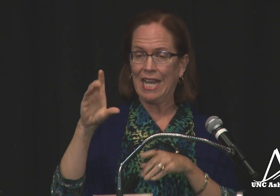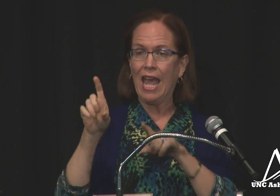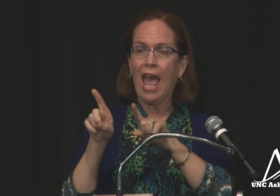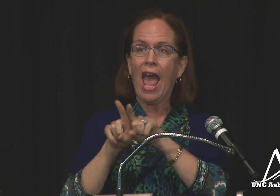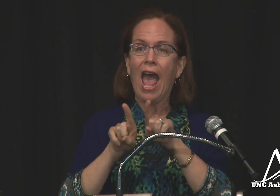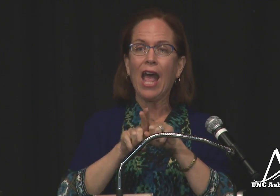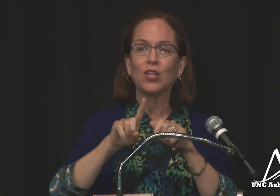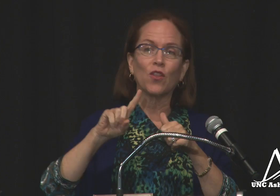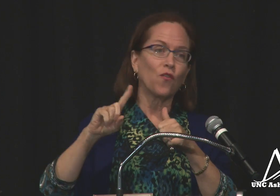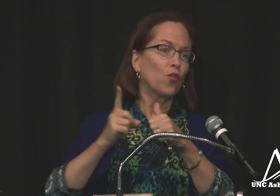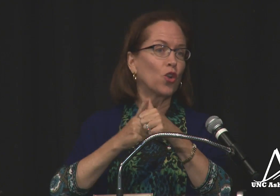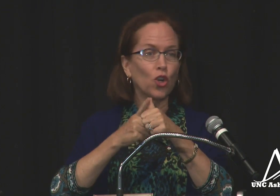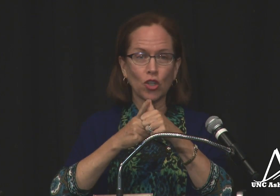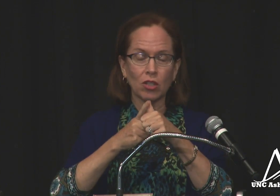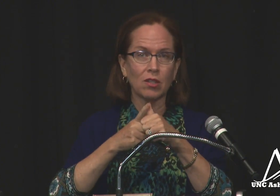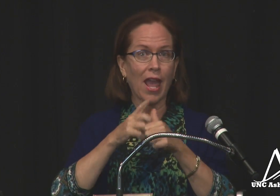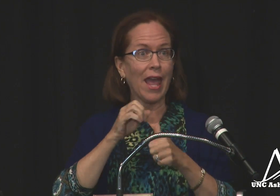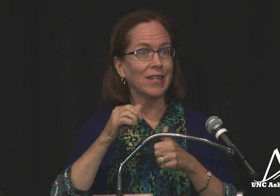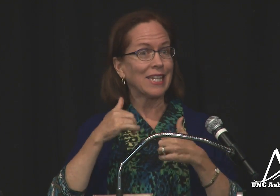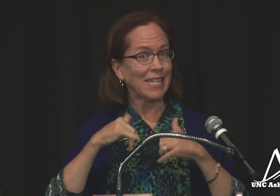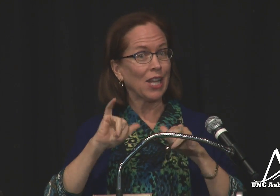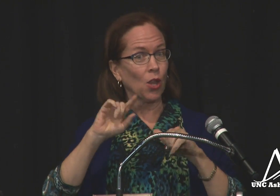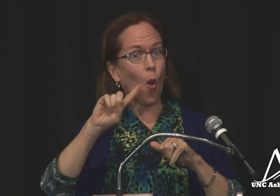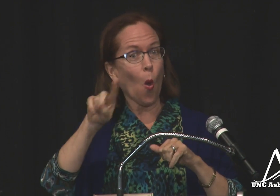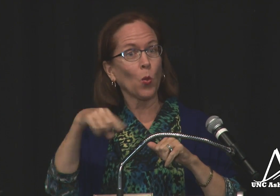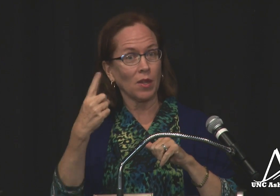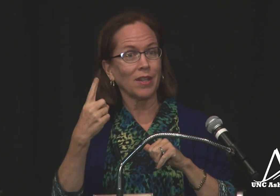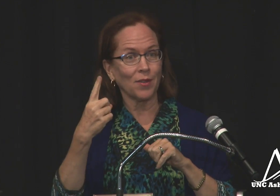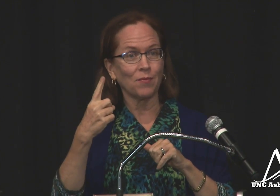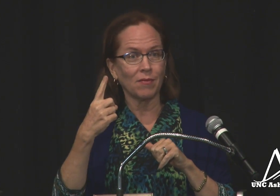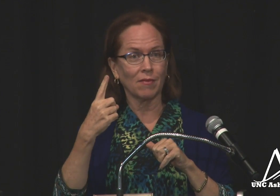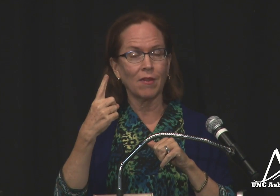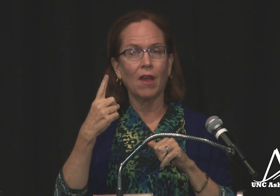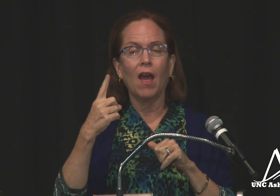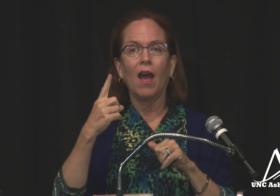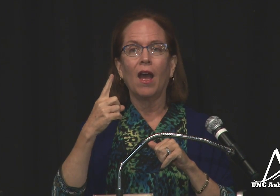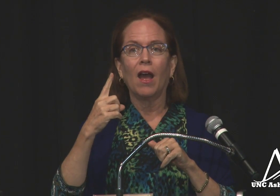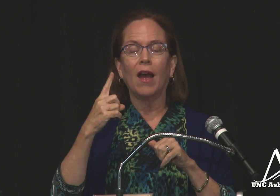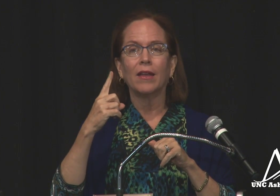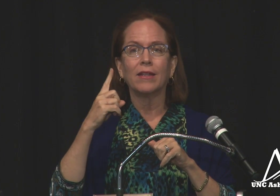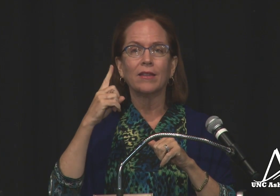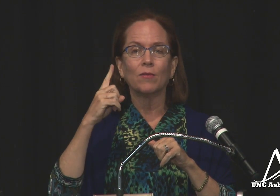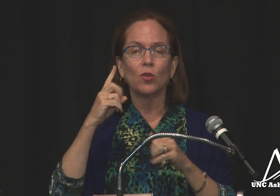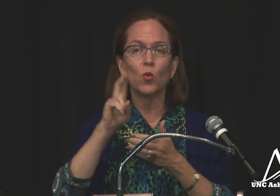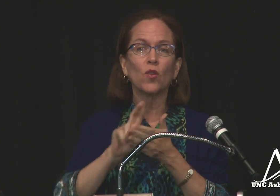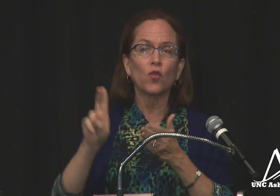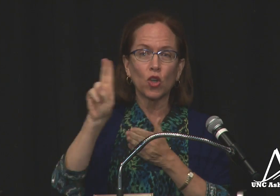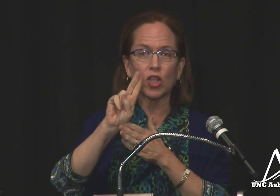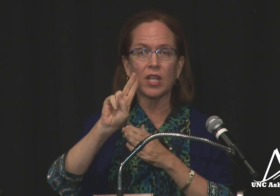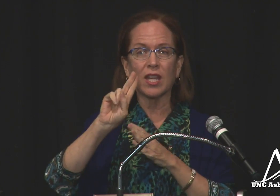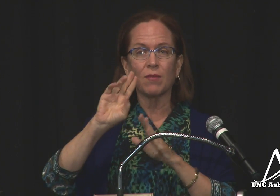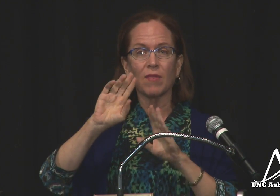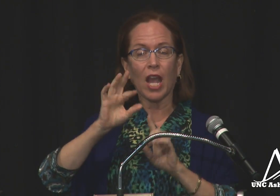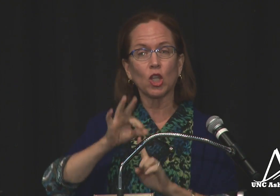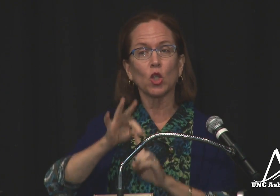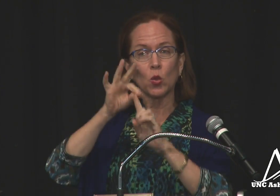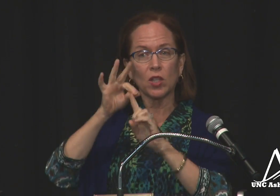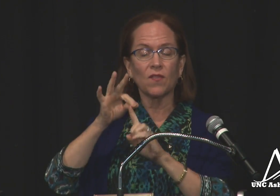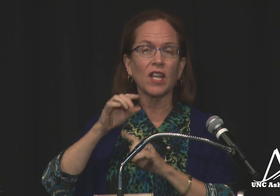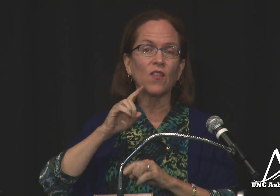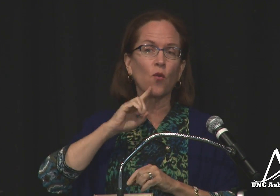as the first, and still only, university exclusively